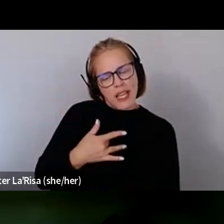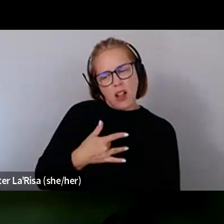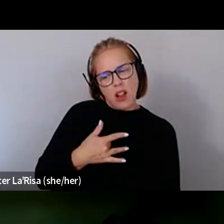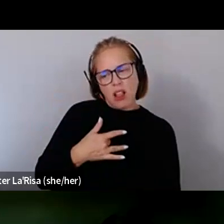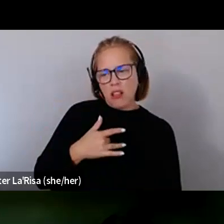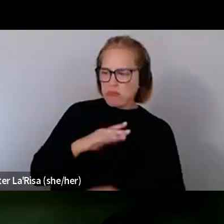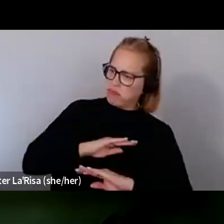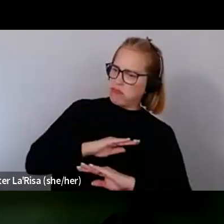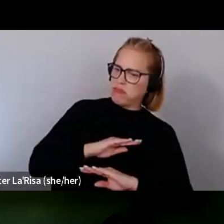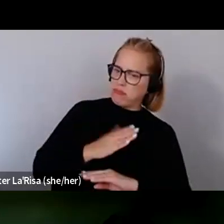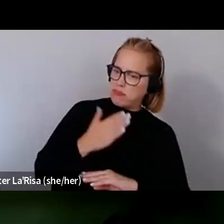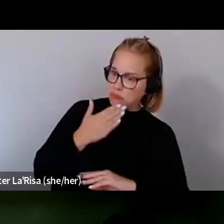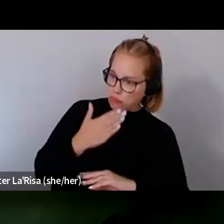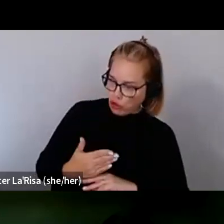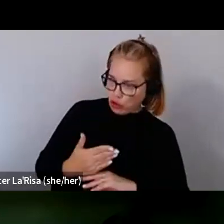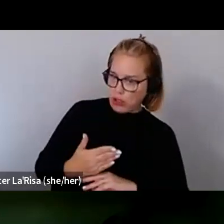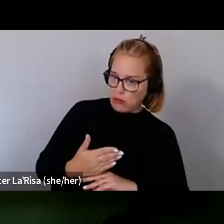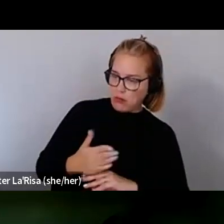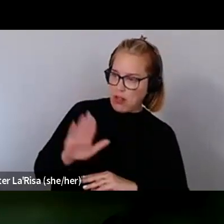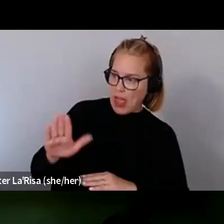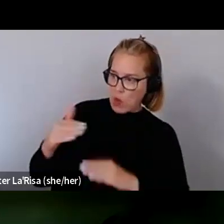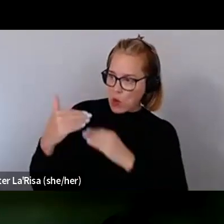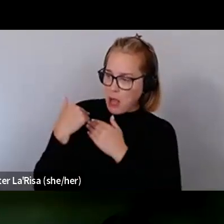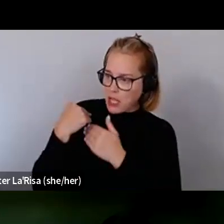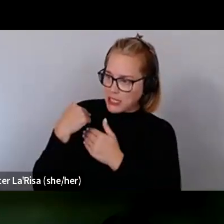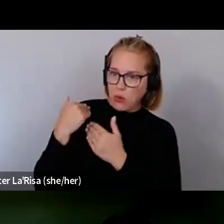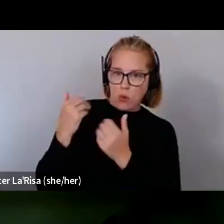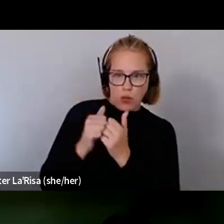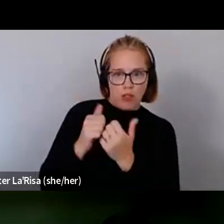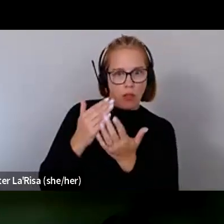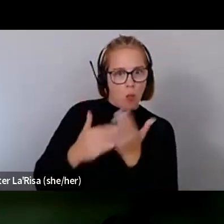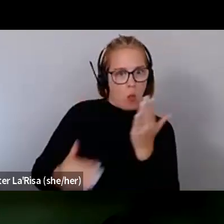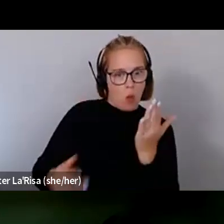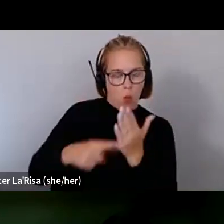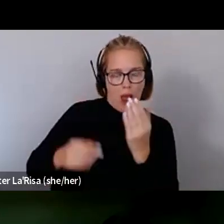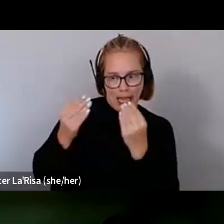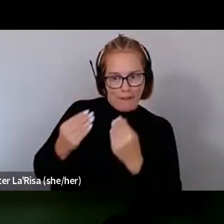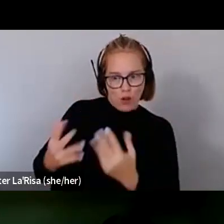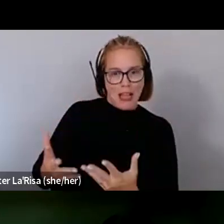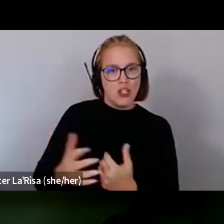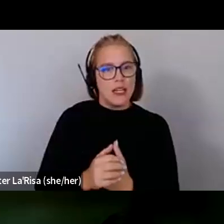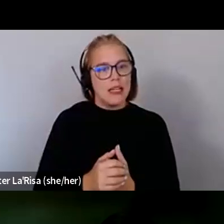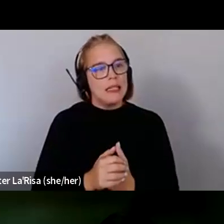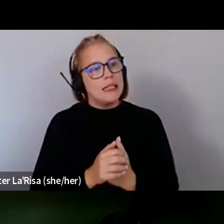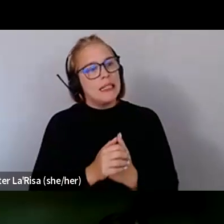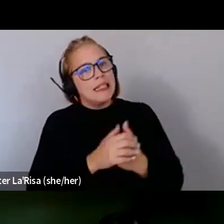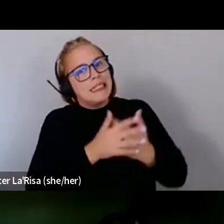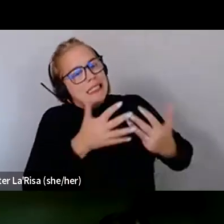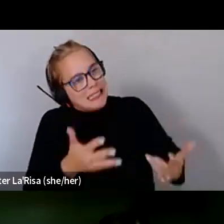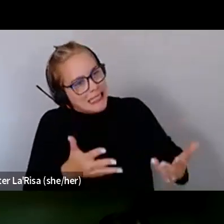Did you feel good about what they were teaching you in school? Looking